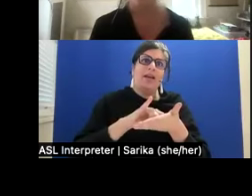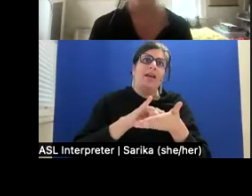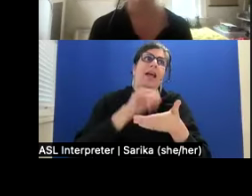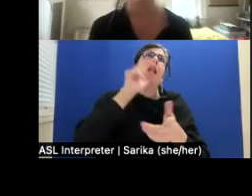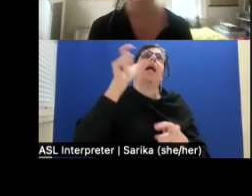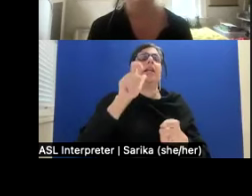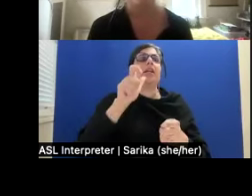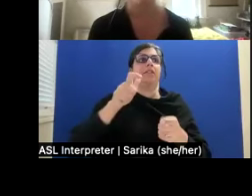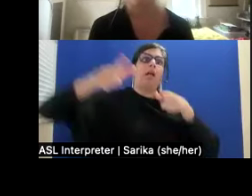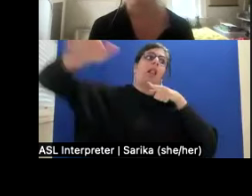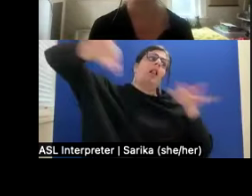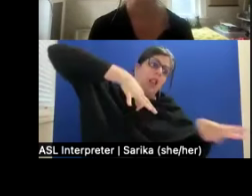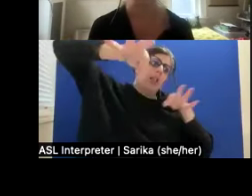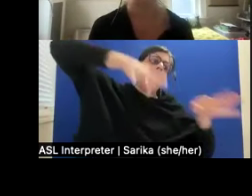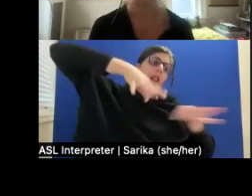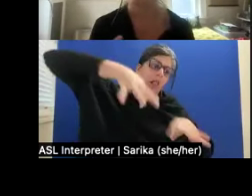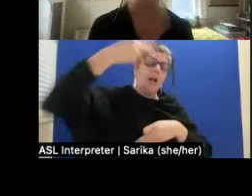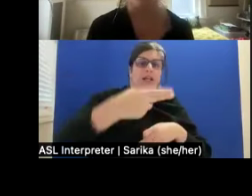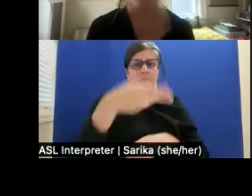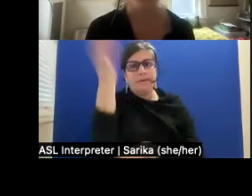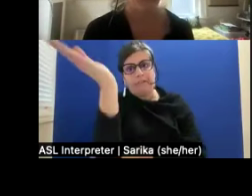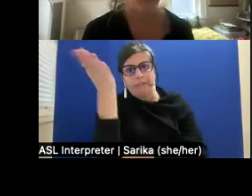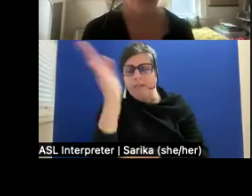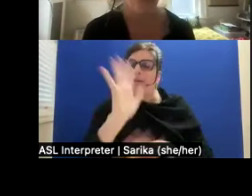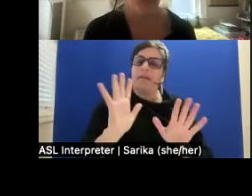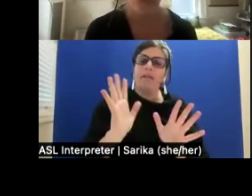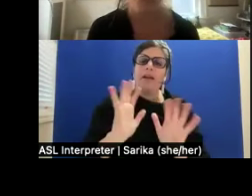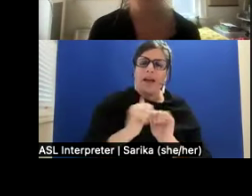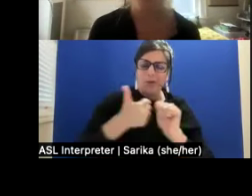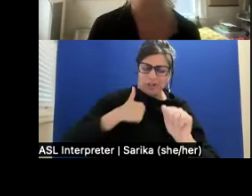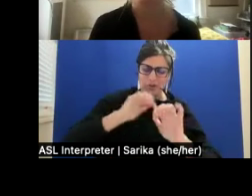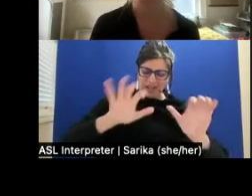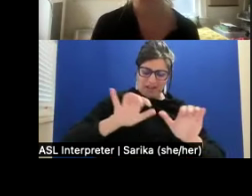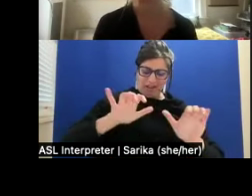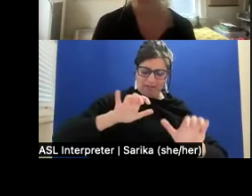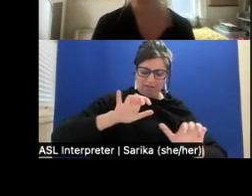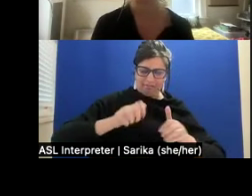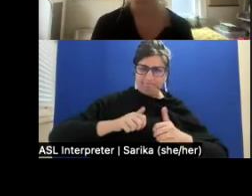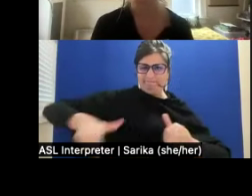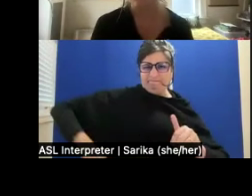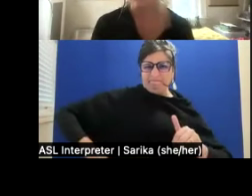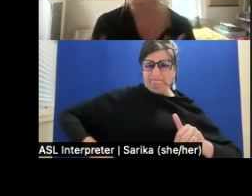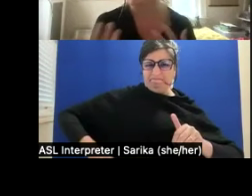How do I make that visceral and intimate and personal? And for